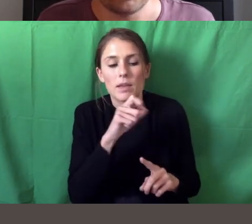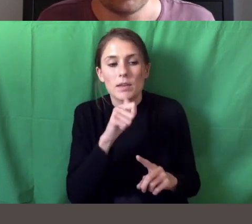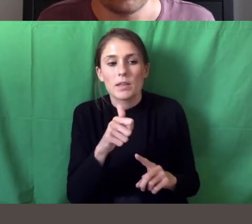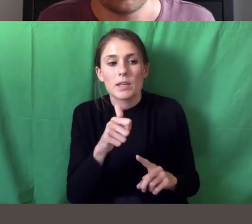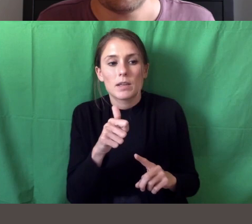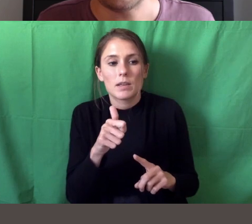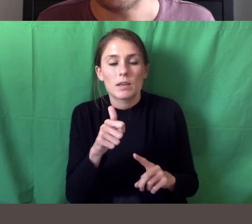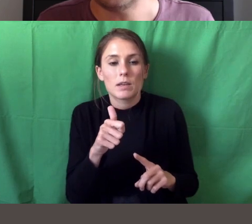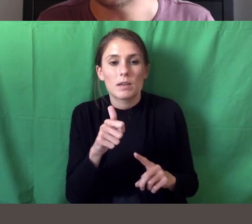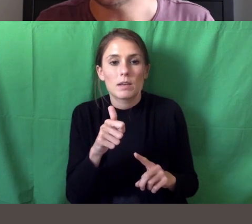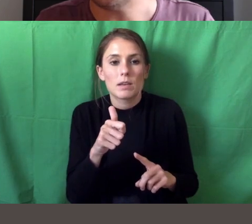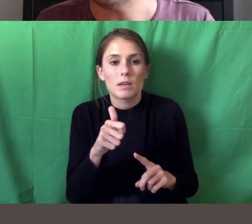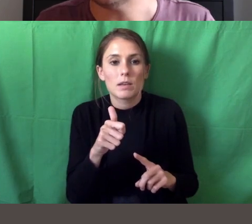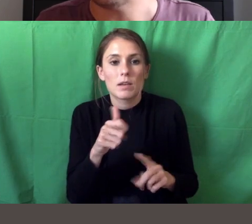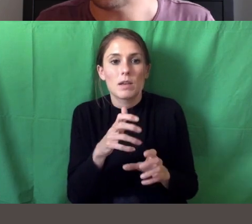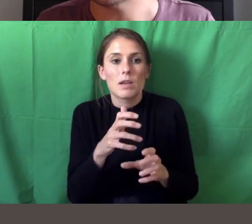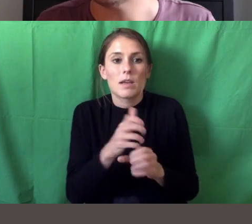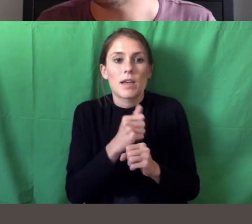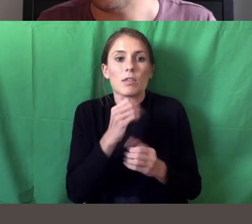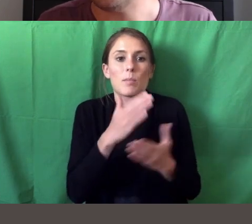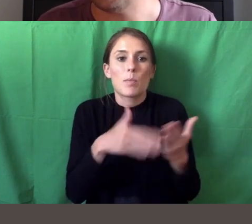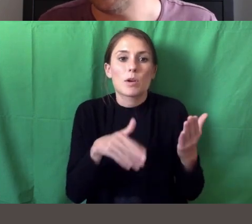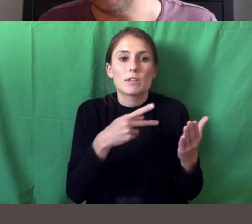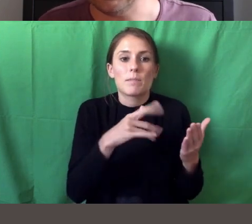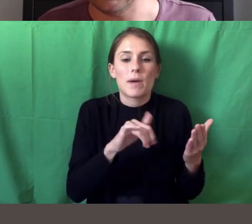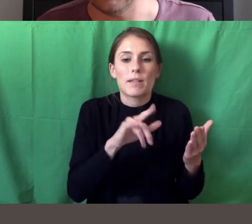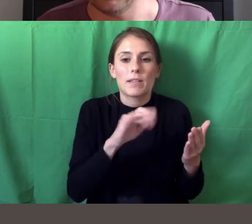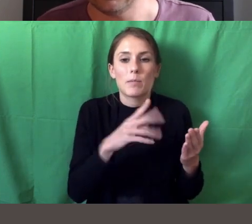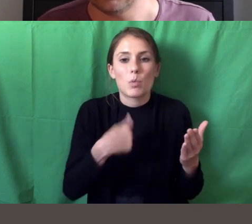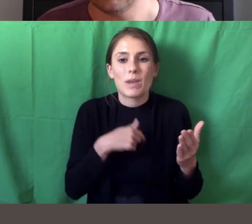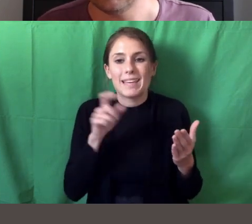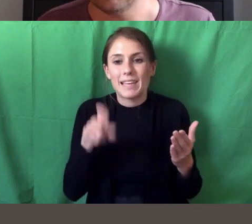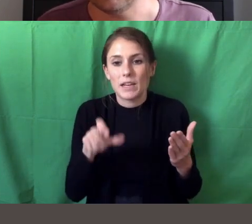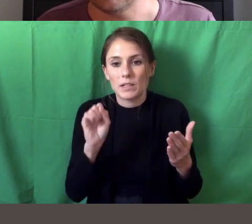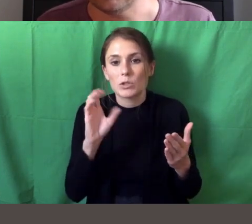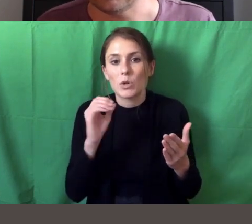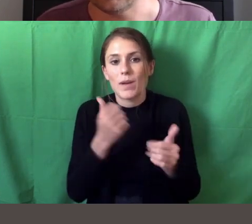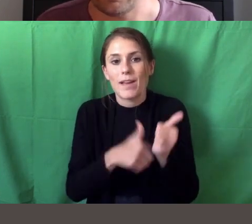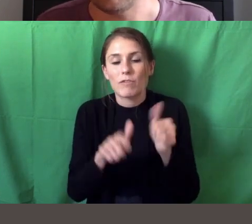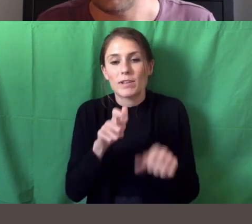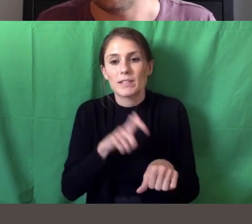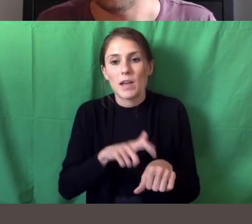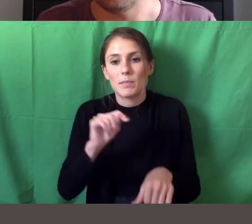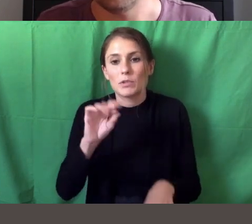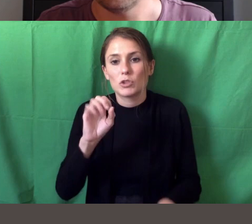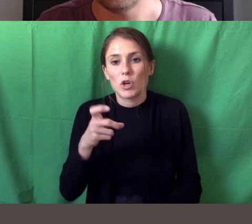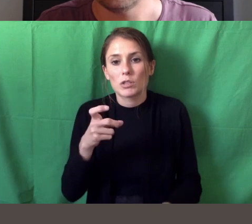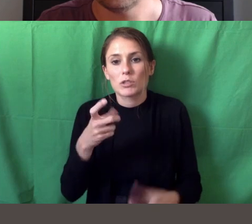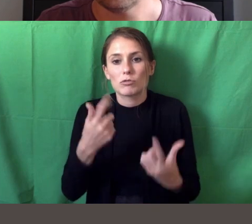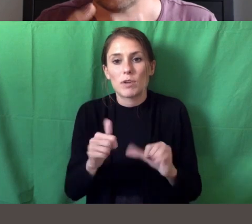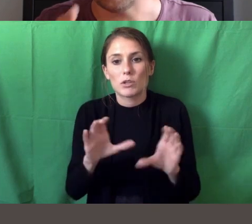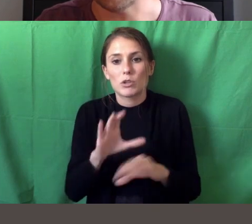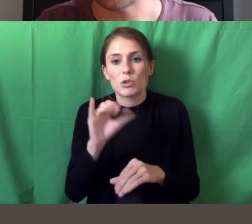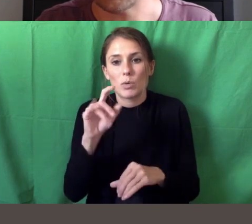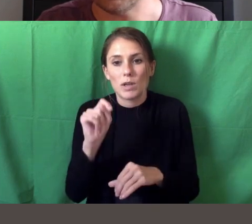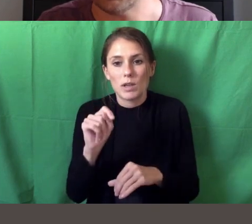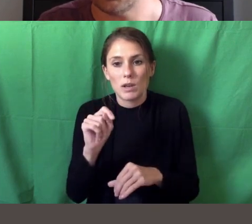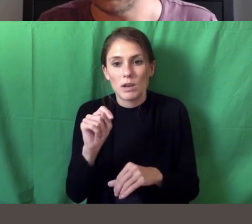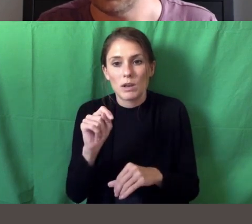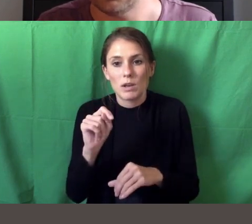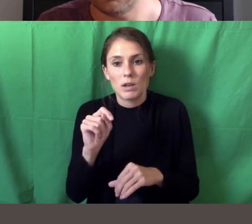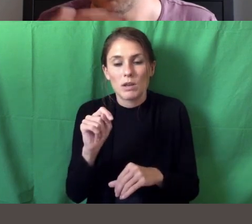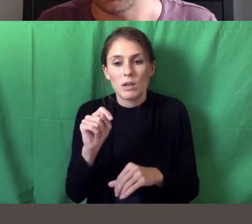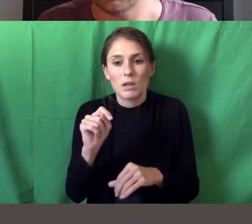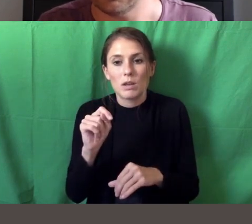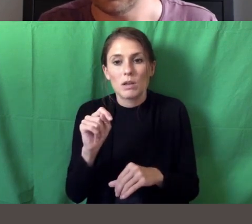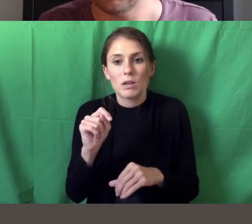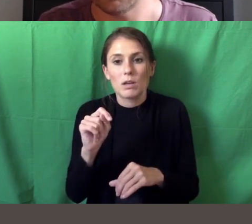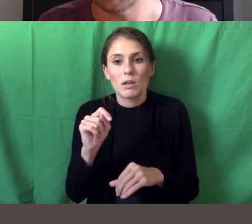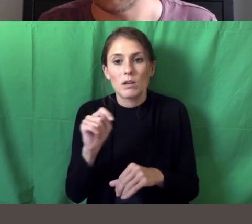have been a problem. But they did not vendor the parts of pylib we needed. So every time tox tried